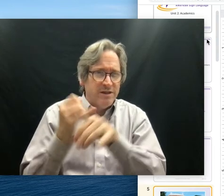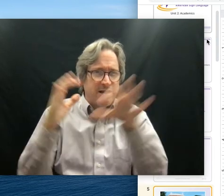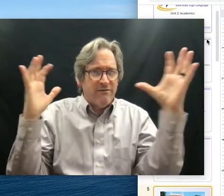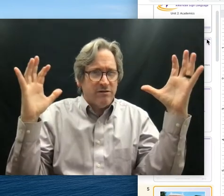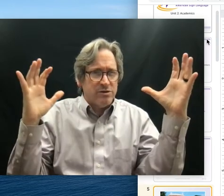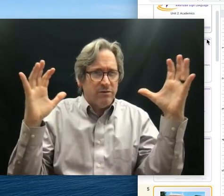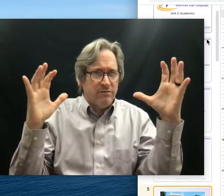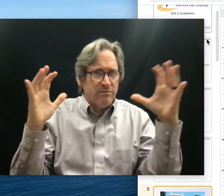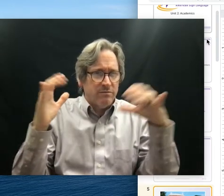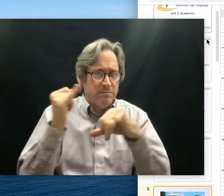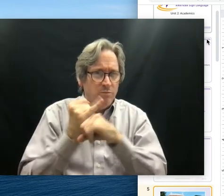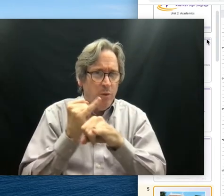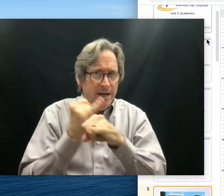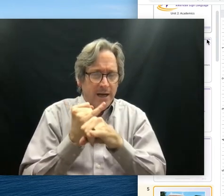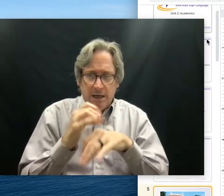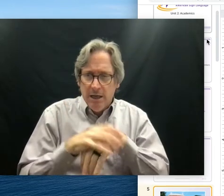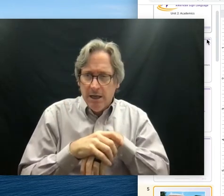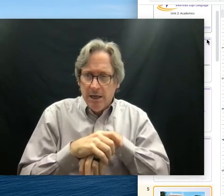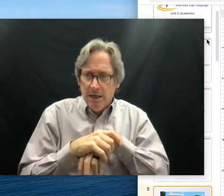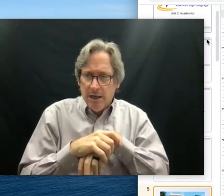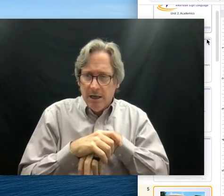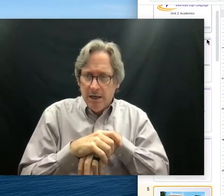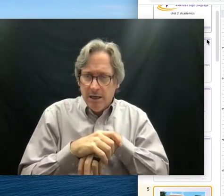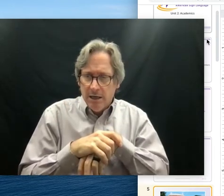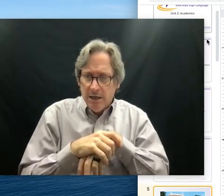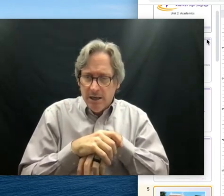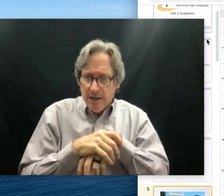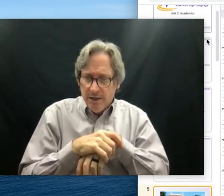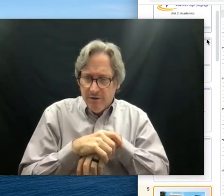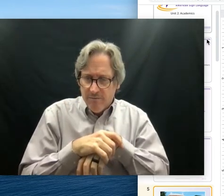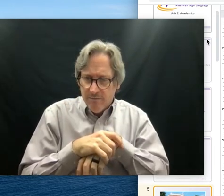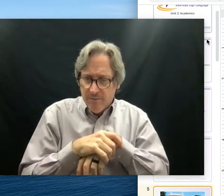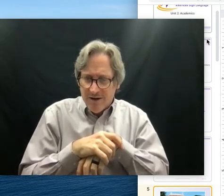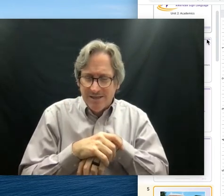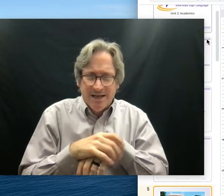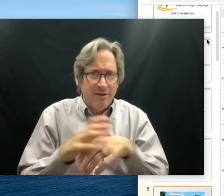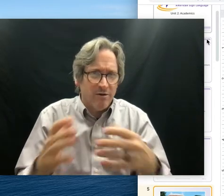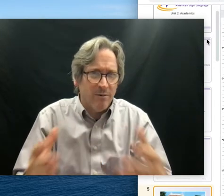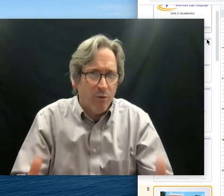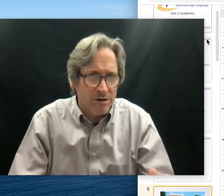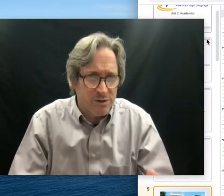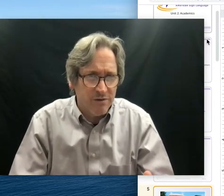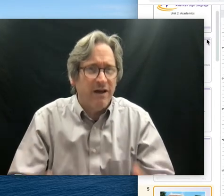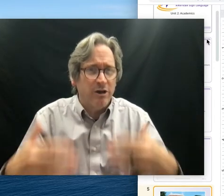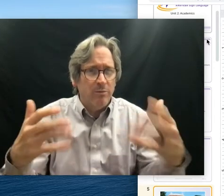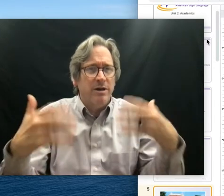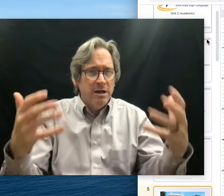the deaf are sort of waning in uh in their i don't see their importance or their value but